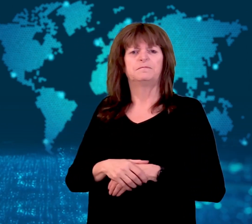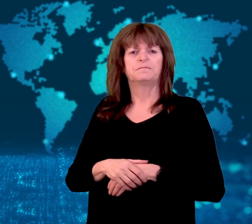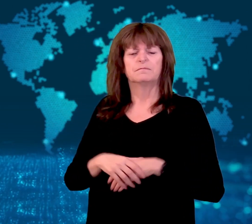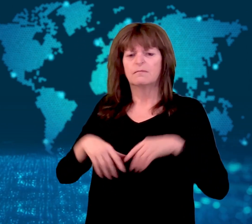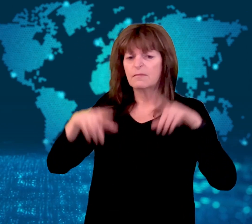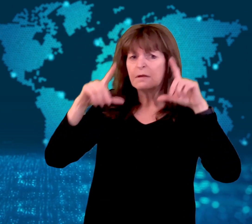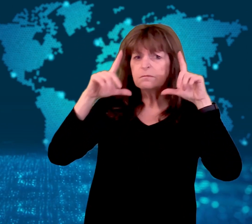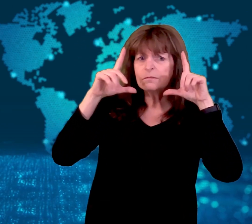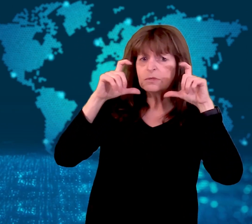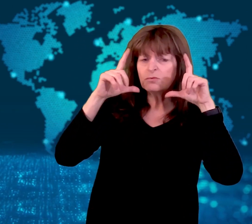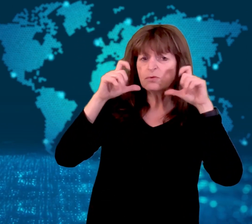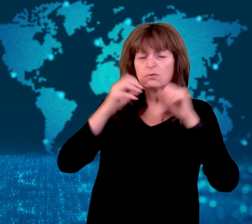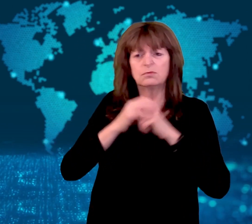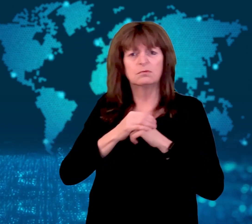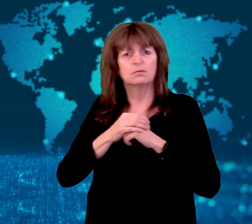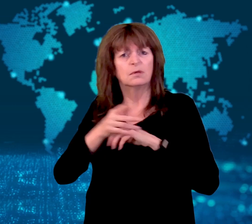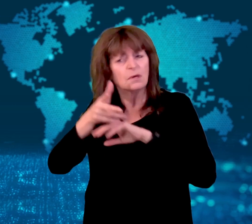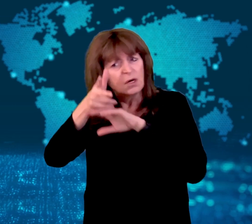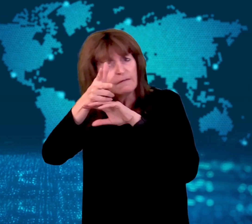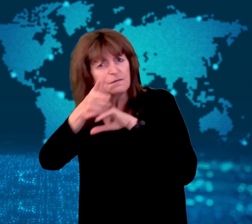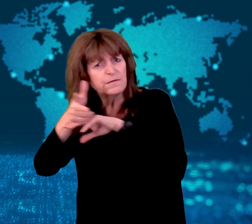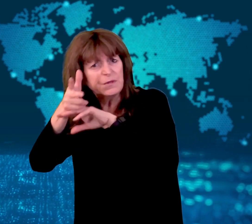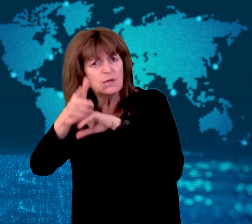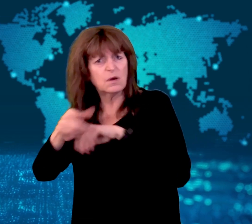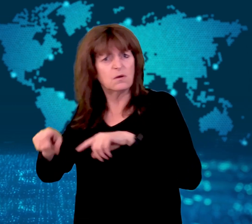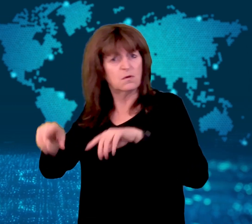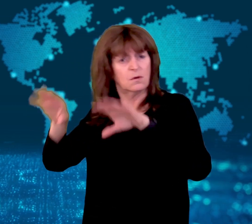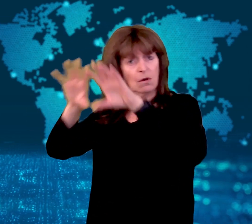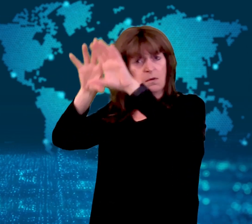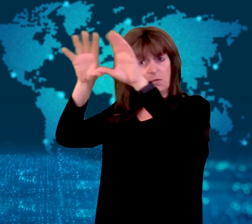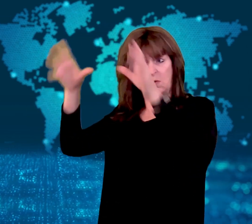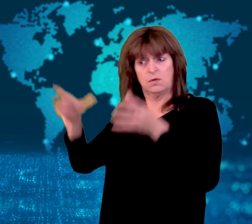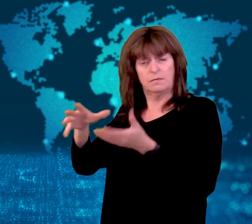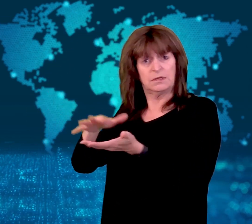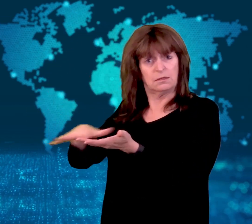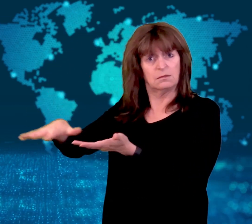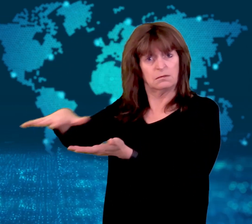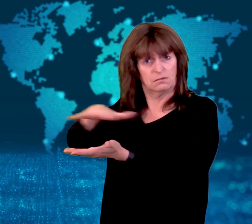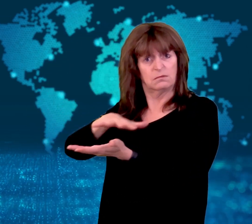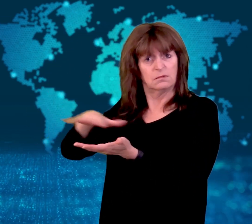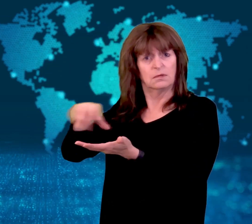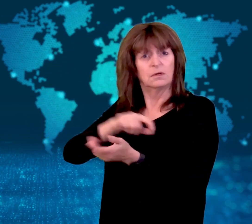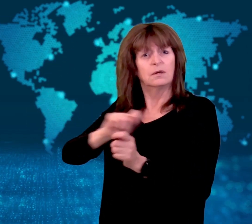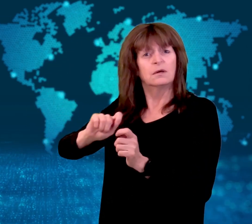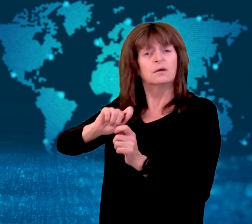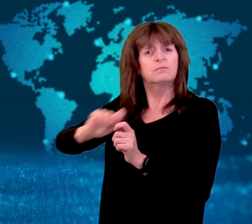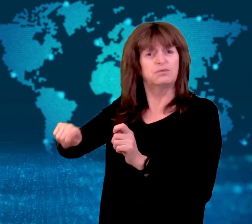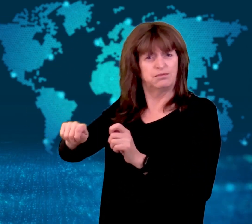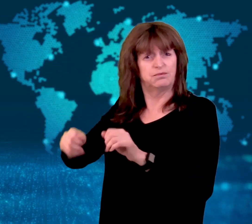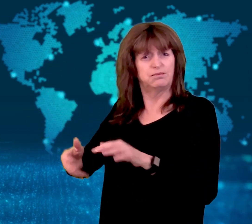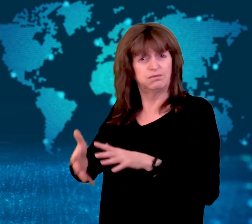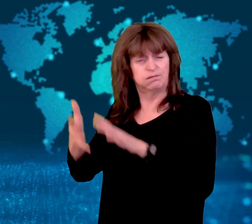Pictures and video of the monument site where the attack took place